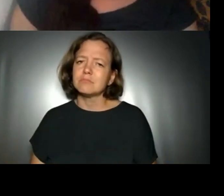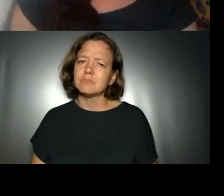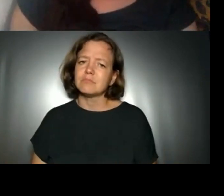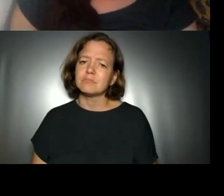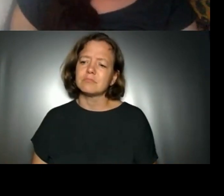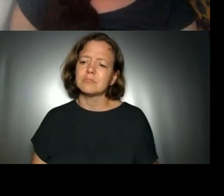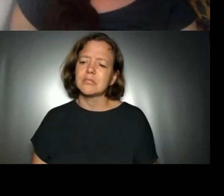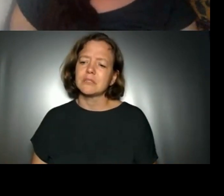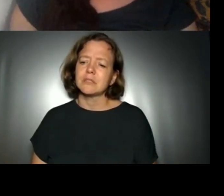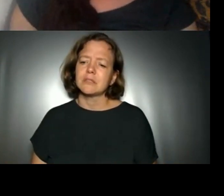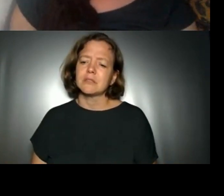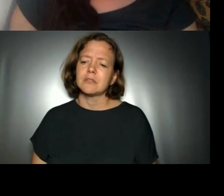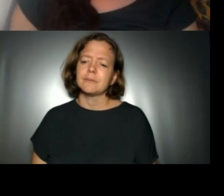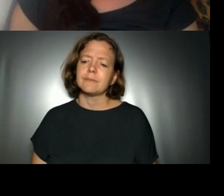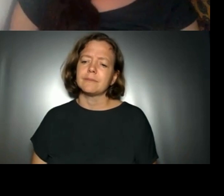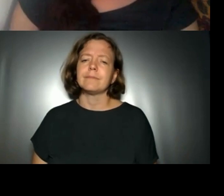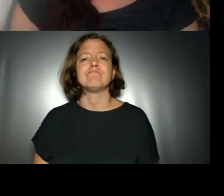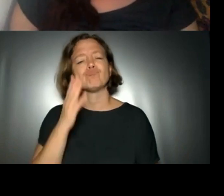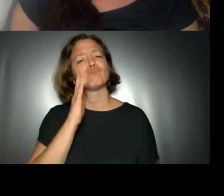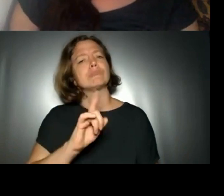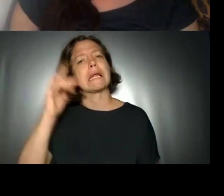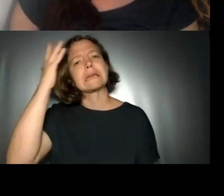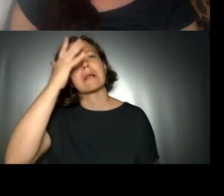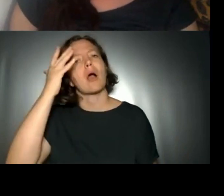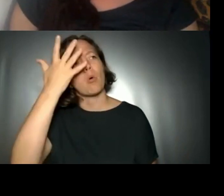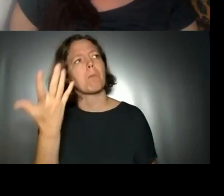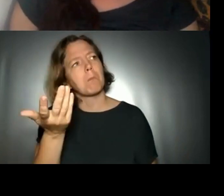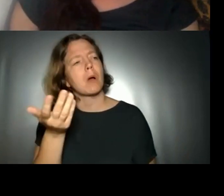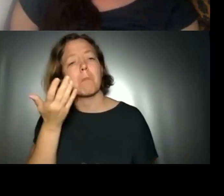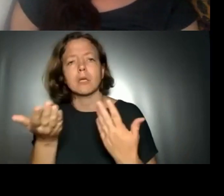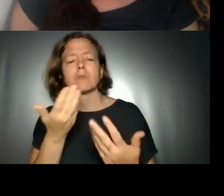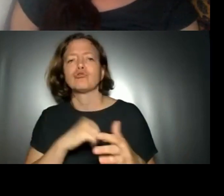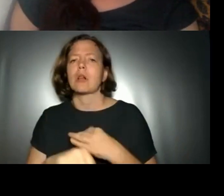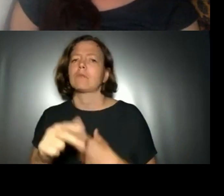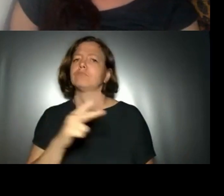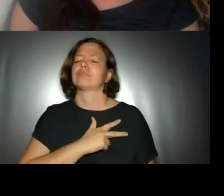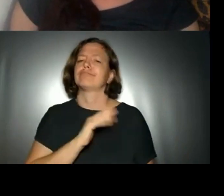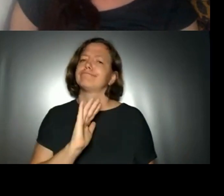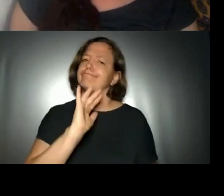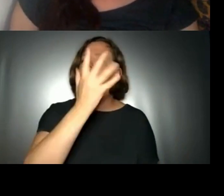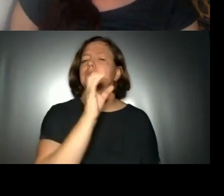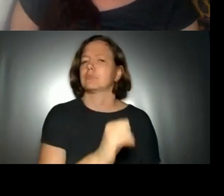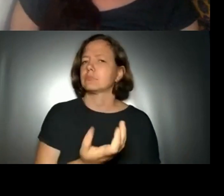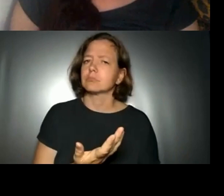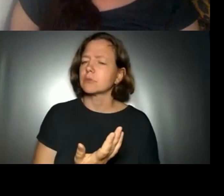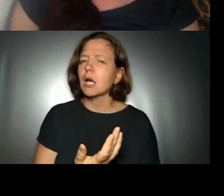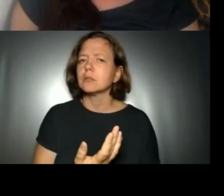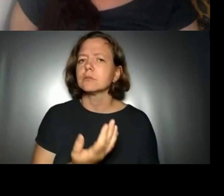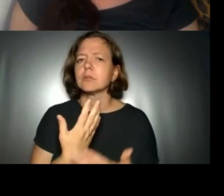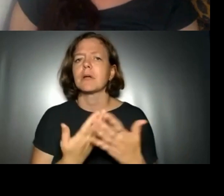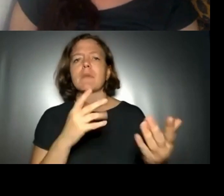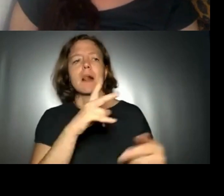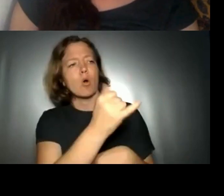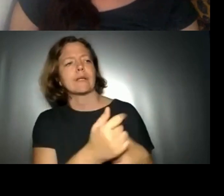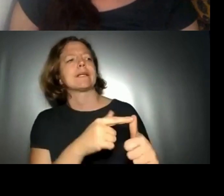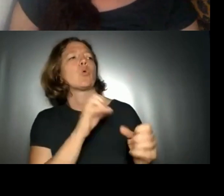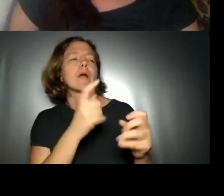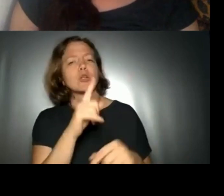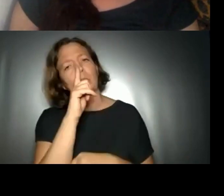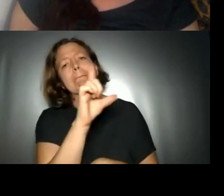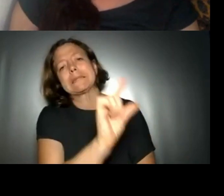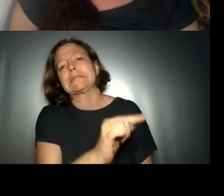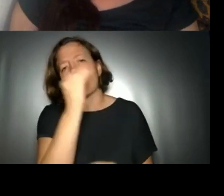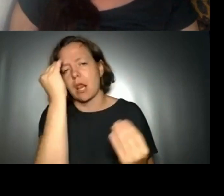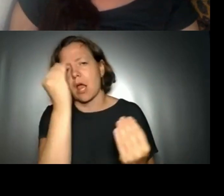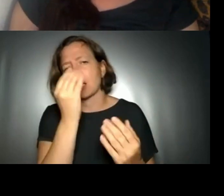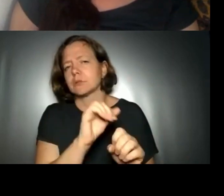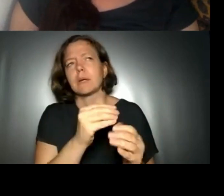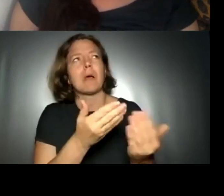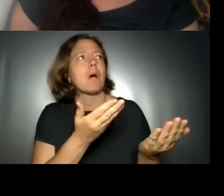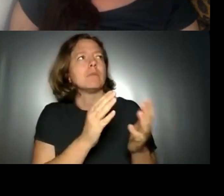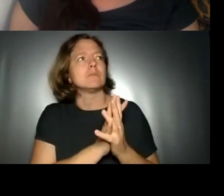Oftentimes it can be like: "Okay this is the project, this is the vibe that I get from this. What is your - what do you feel like?